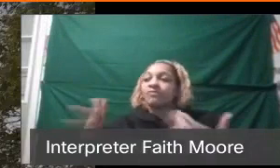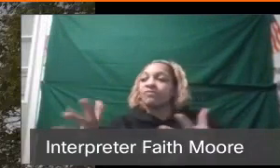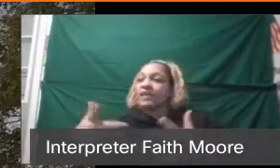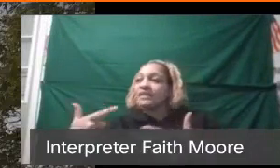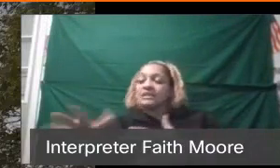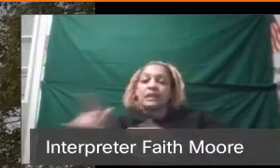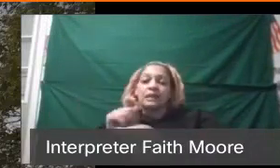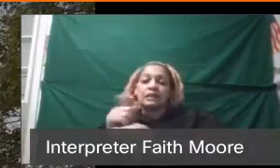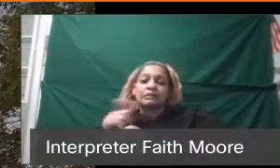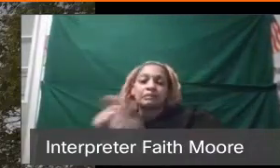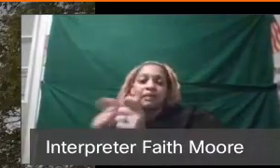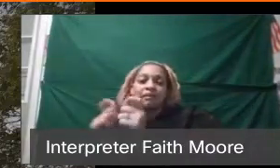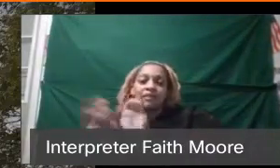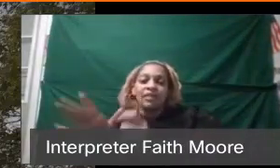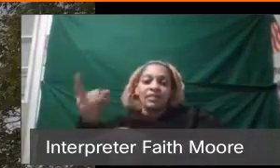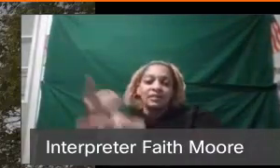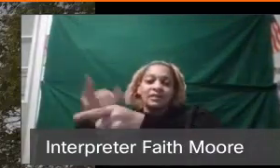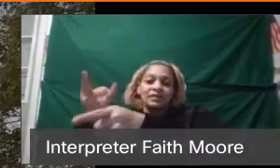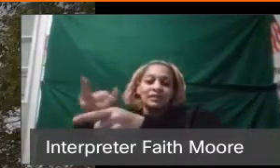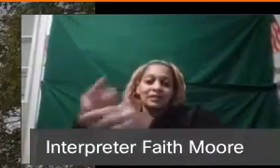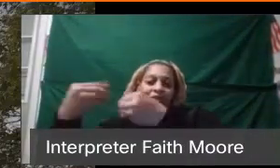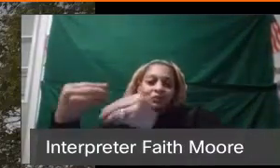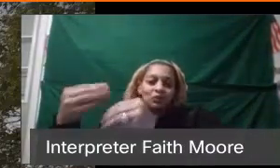We actually we modify the side of that that.